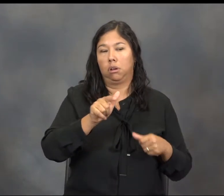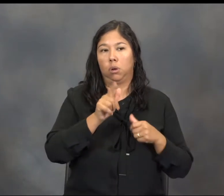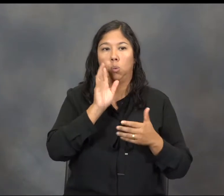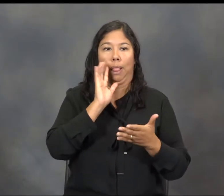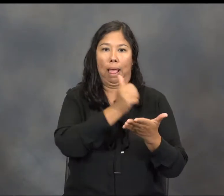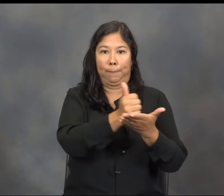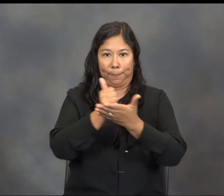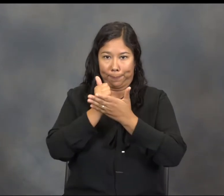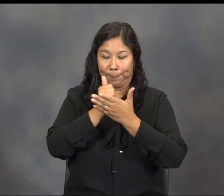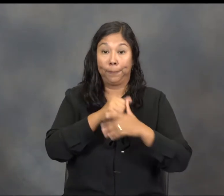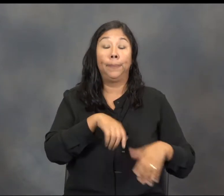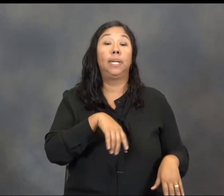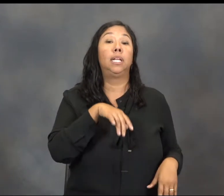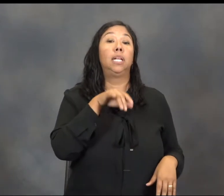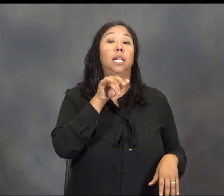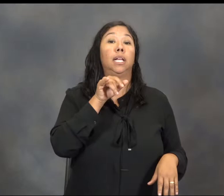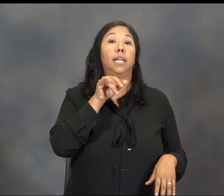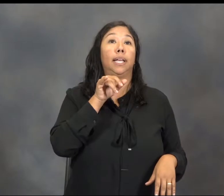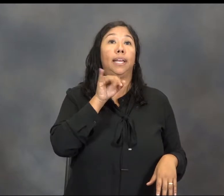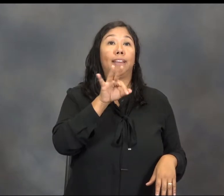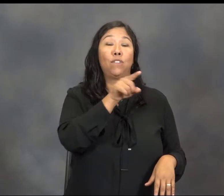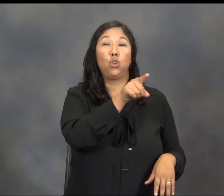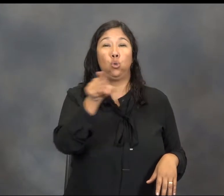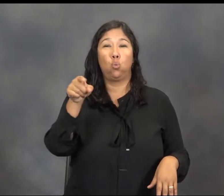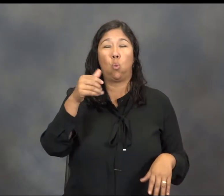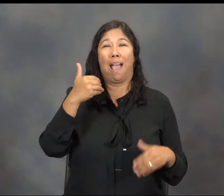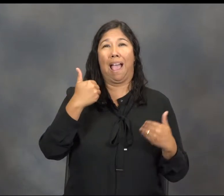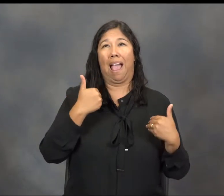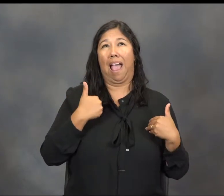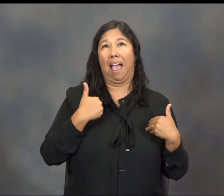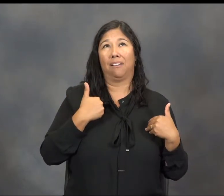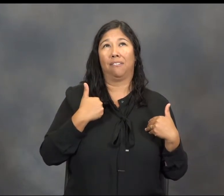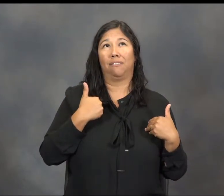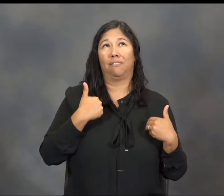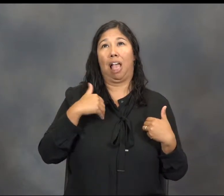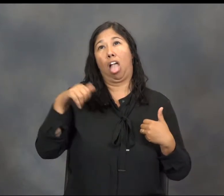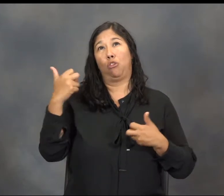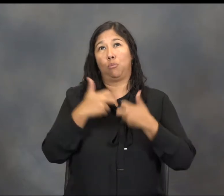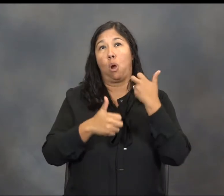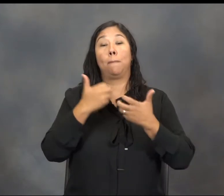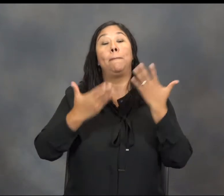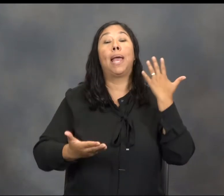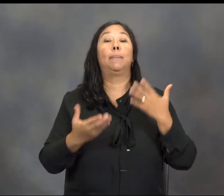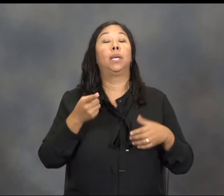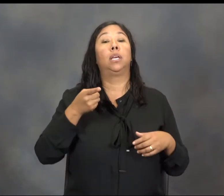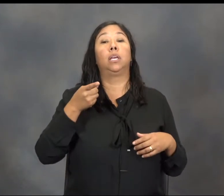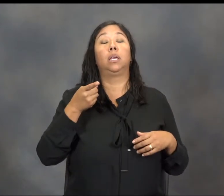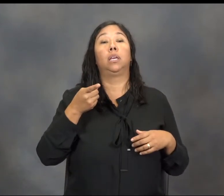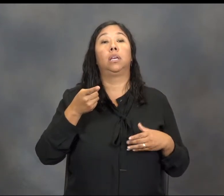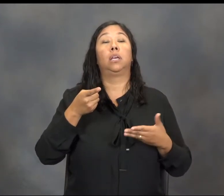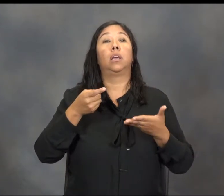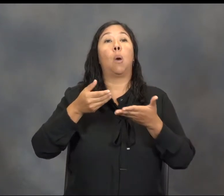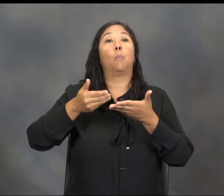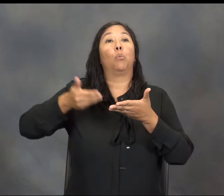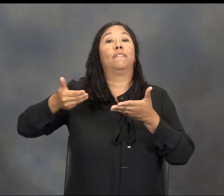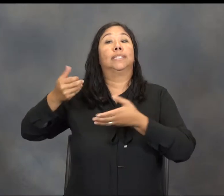If you have a specialty issue such as a prior year tax return, you know, or you've got a back tax issue